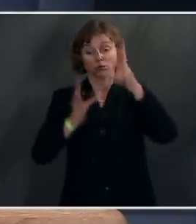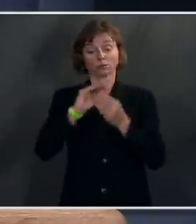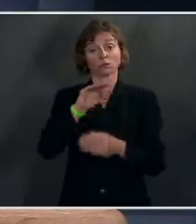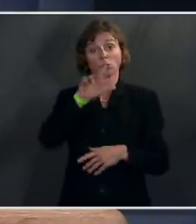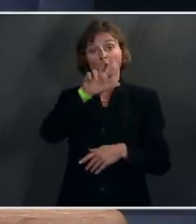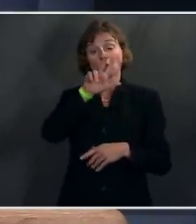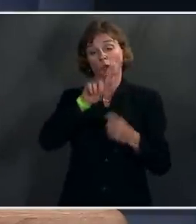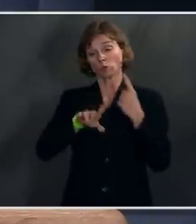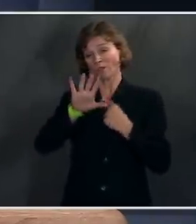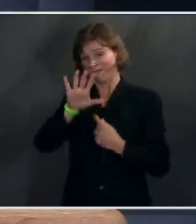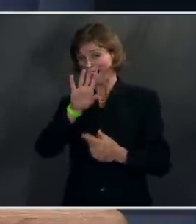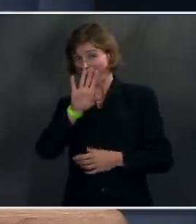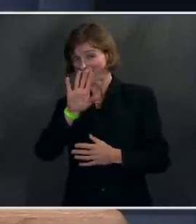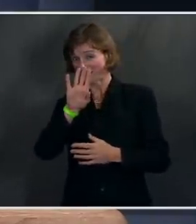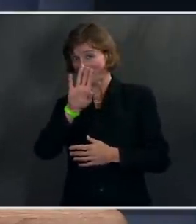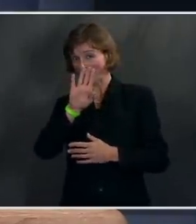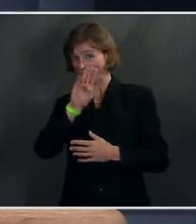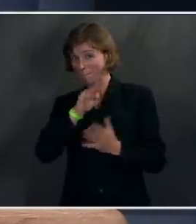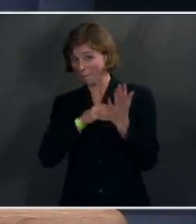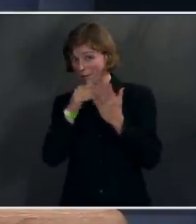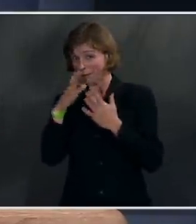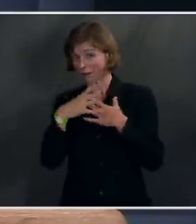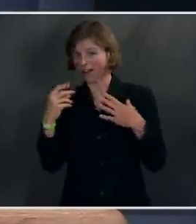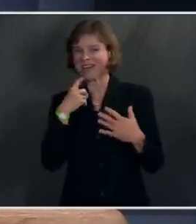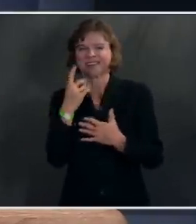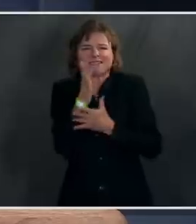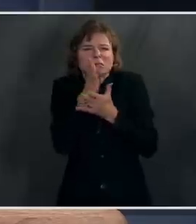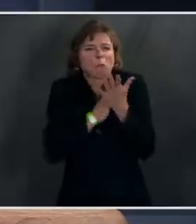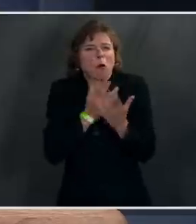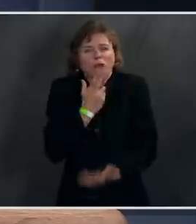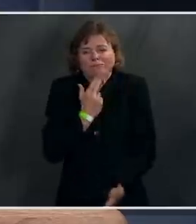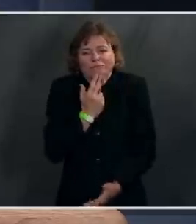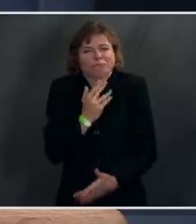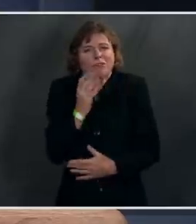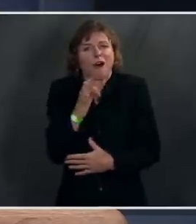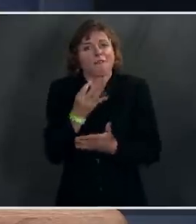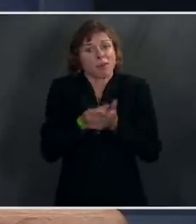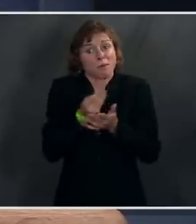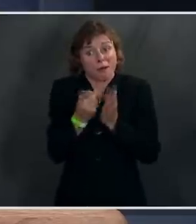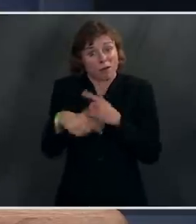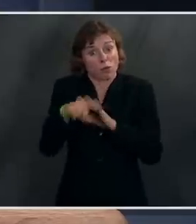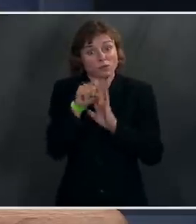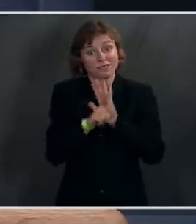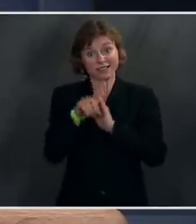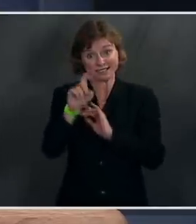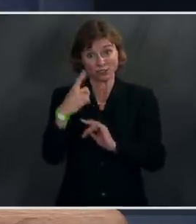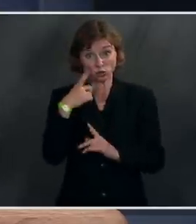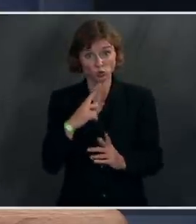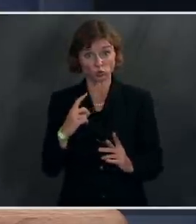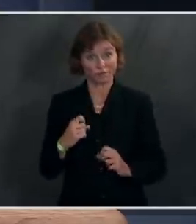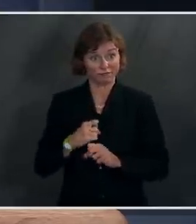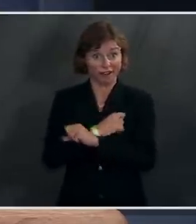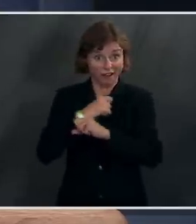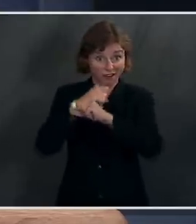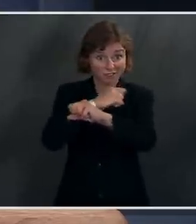and is only a share of the resources that states need to fight this pandemic, which, as we've talked about a bit in here before, includes testing,